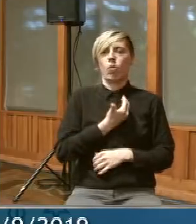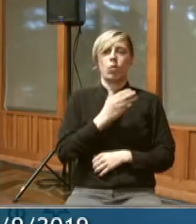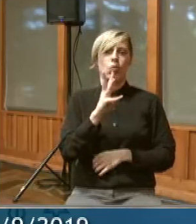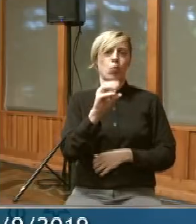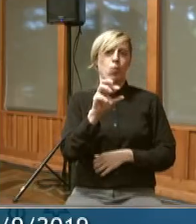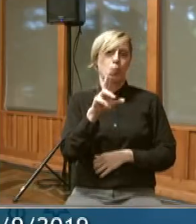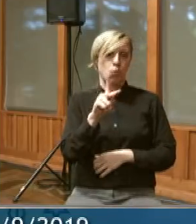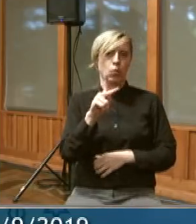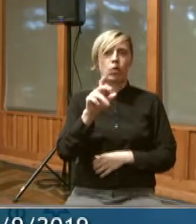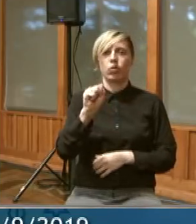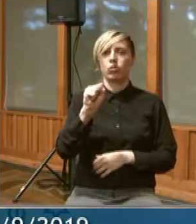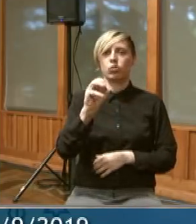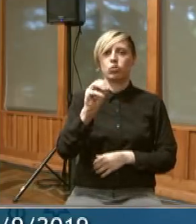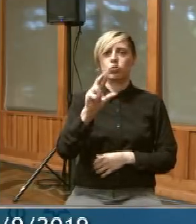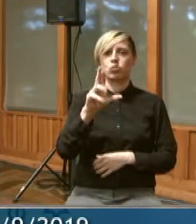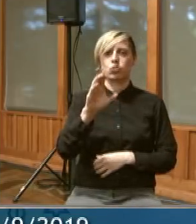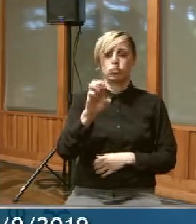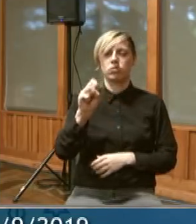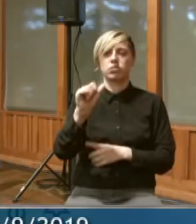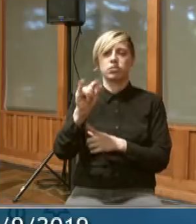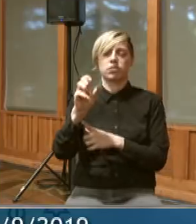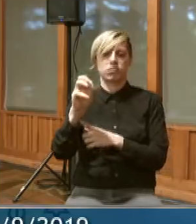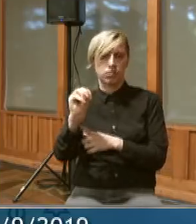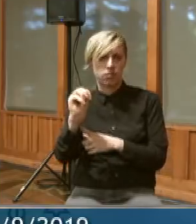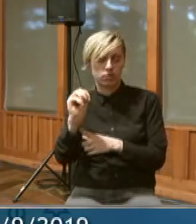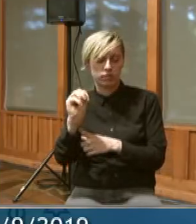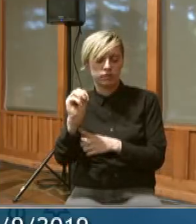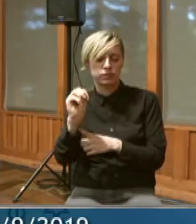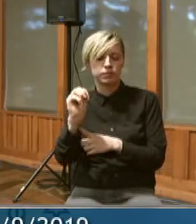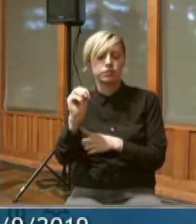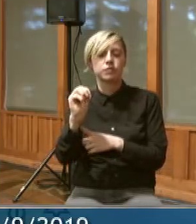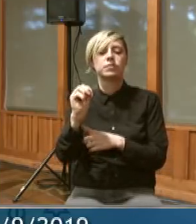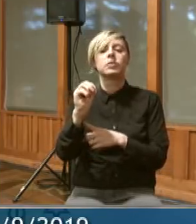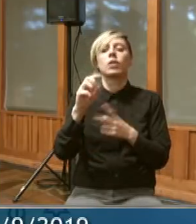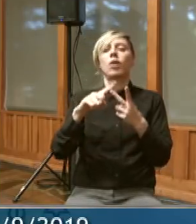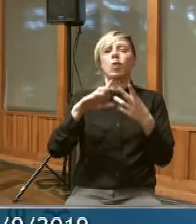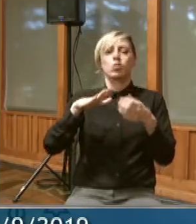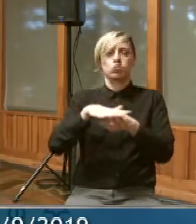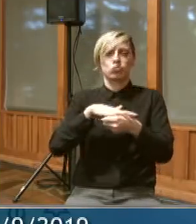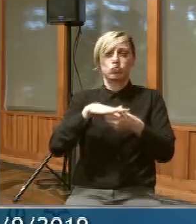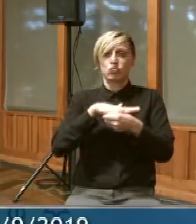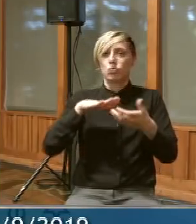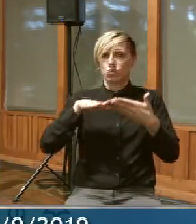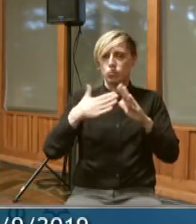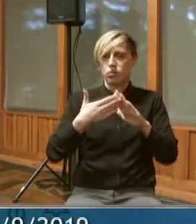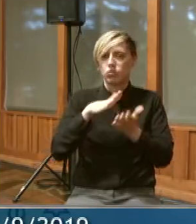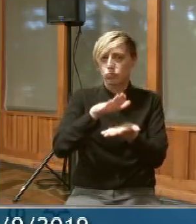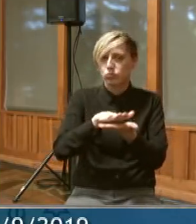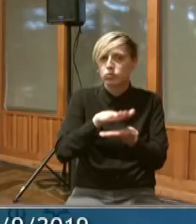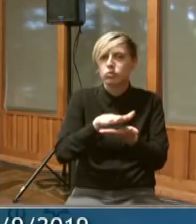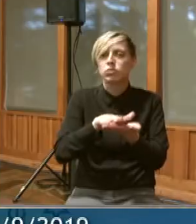RESIDENTS ARE REALLY LACKING. CONNECTING THEM WITH WORK RESOURCES I HAVE BEEN ABLE TO -- THROUGH THE WORK FORCE SYSTEM,